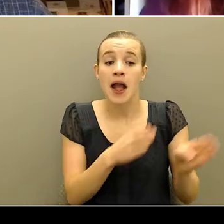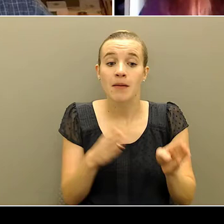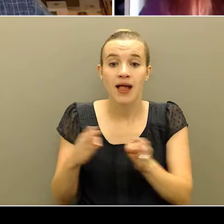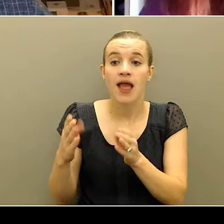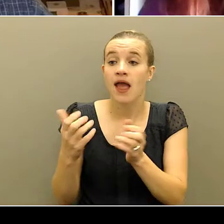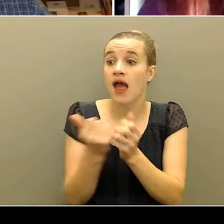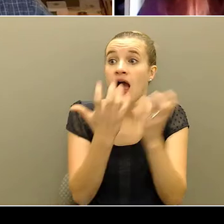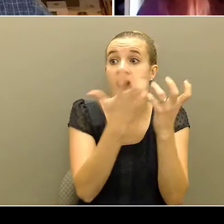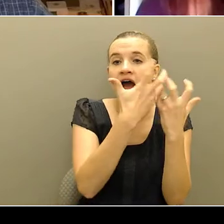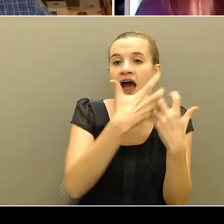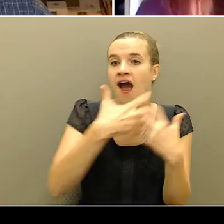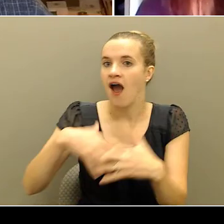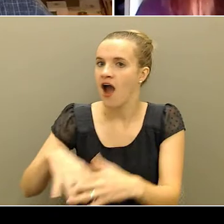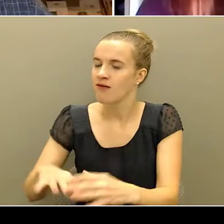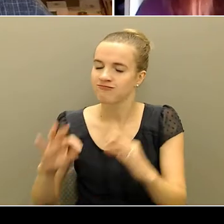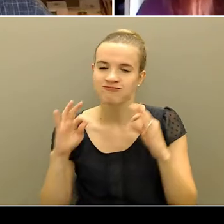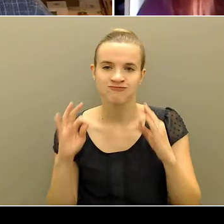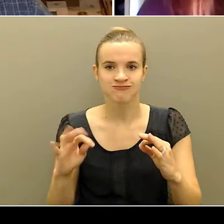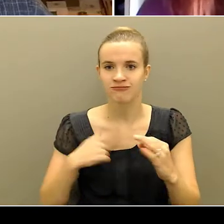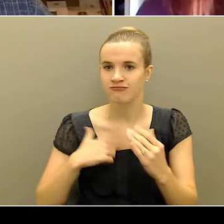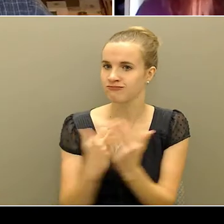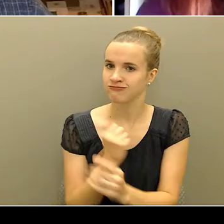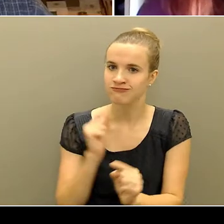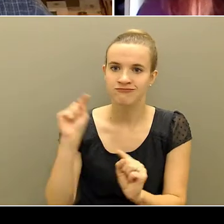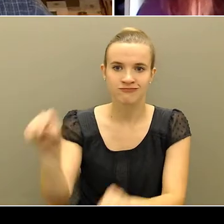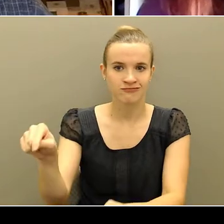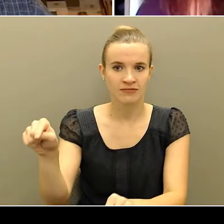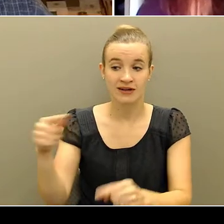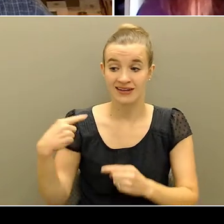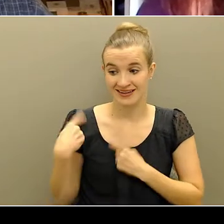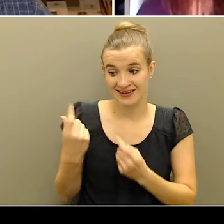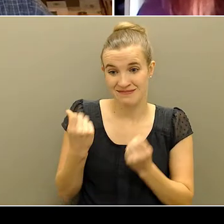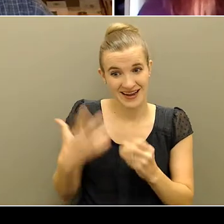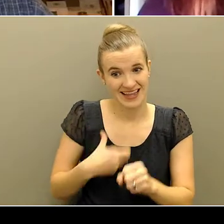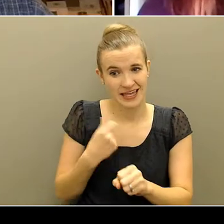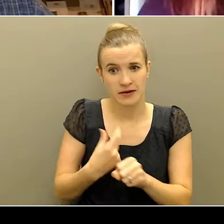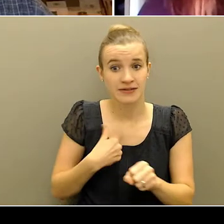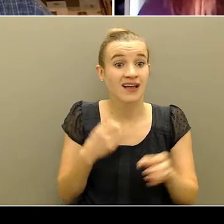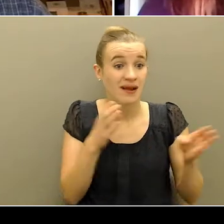just, everything just seemed to click. And New Zealand, in terms of